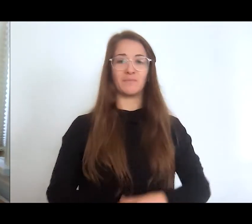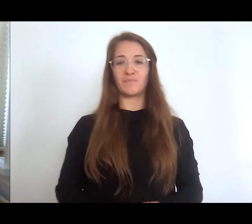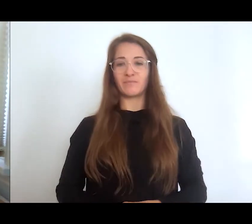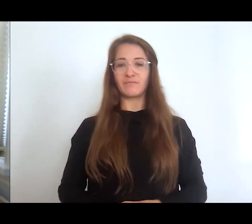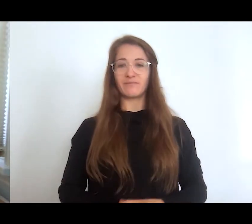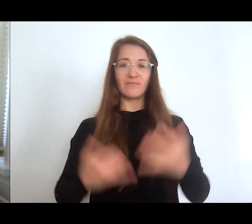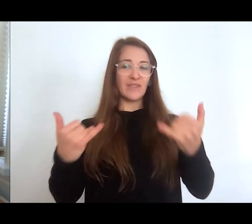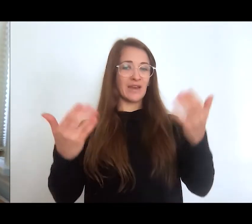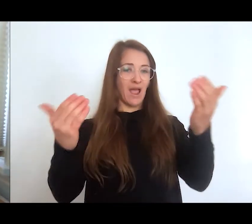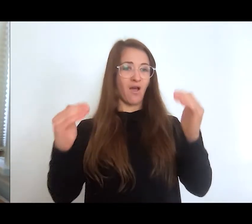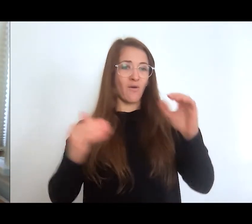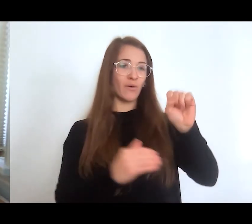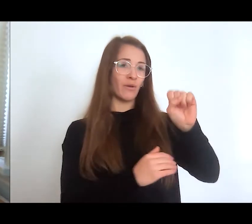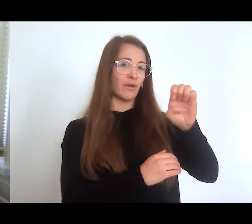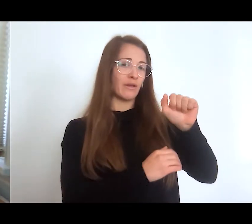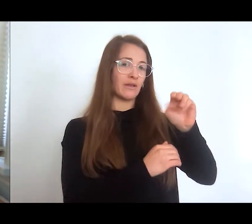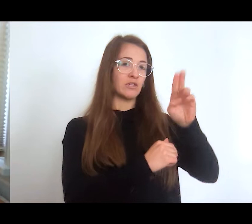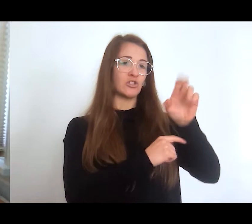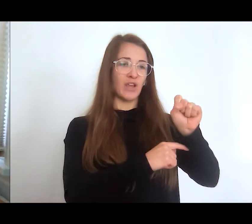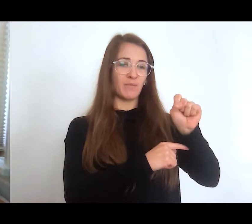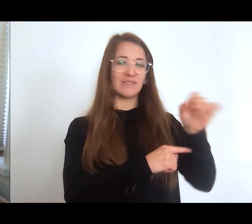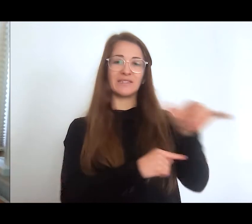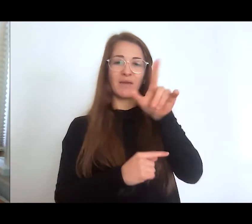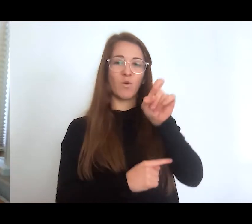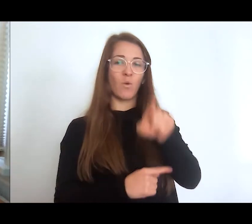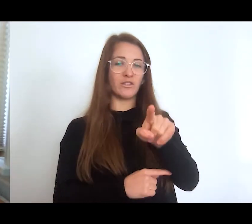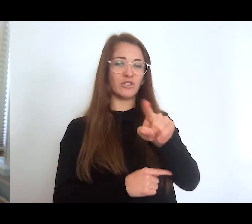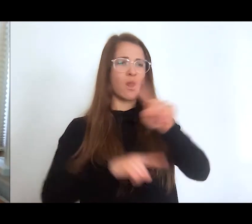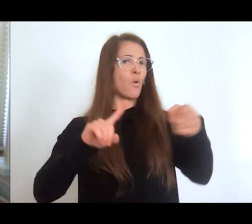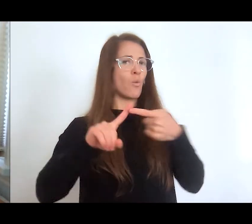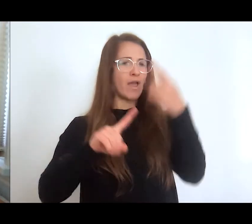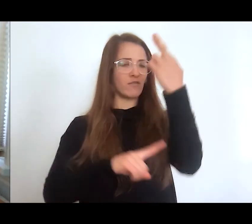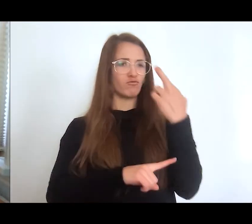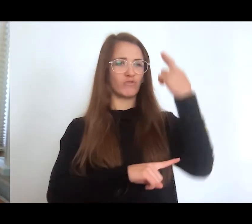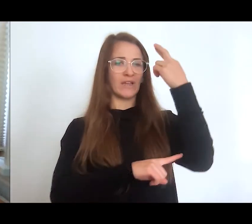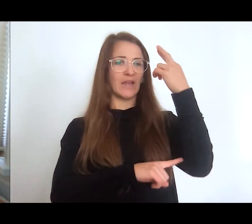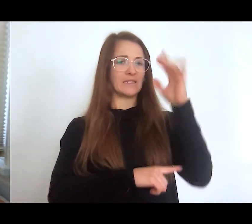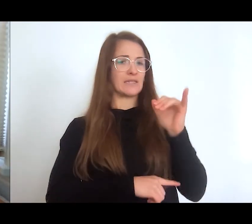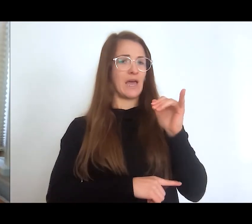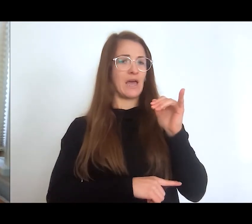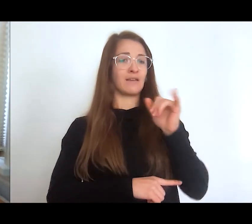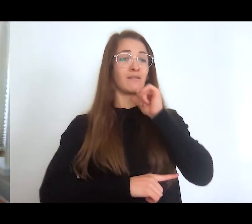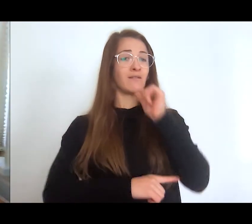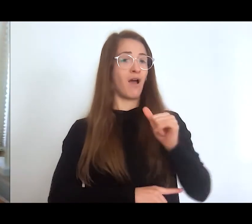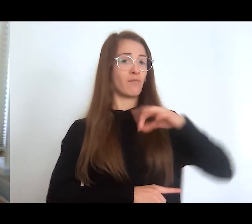SO THANK YOU, CARLA. WE'LL ASK SEAMUS THE SAME QUESTION ABOUT WHEN DID YOU